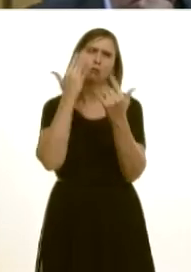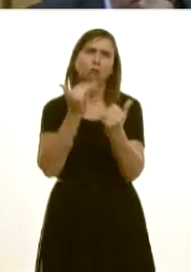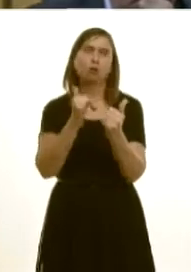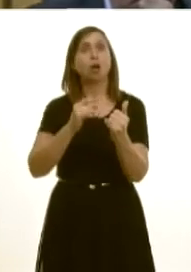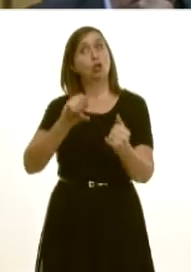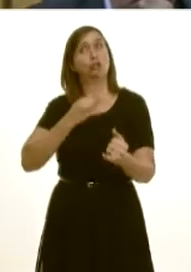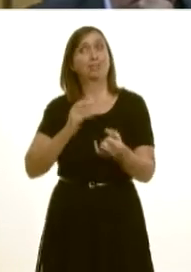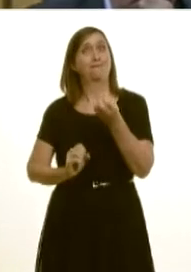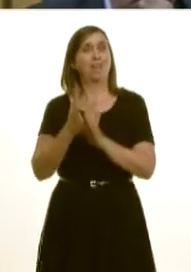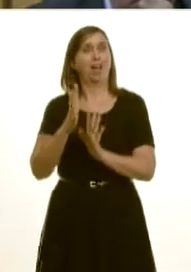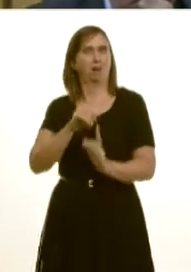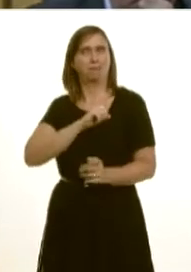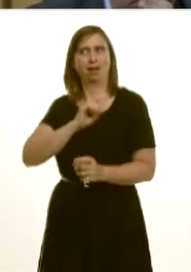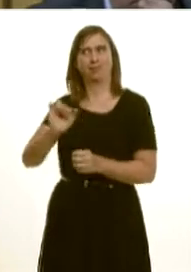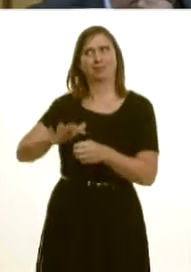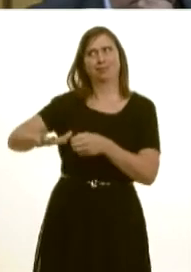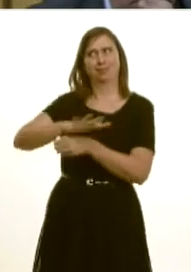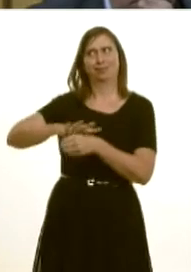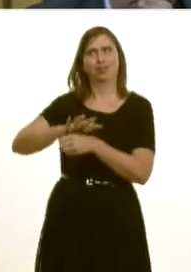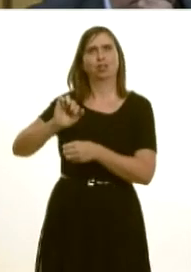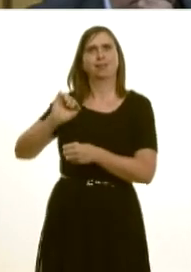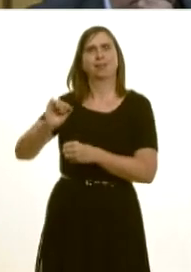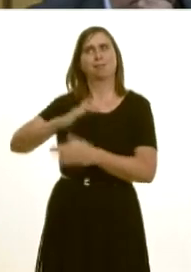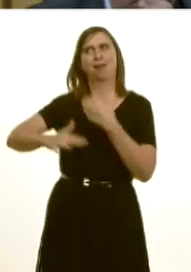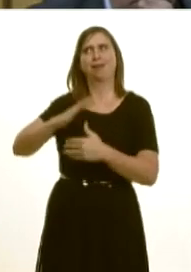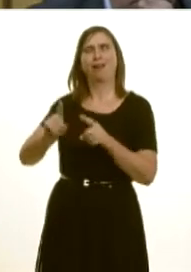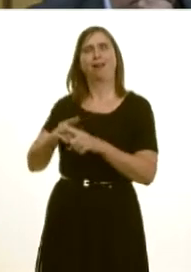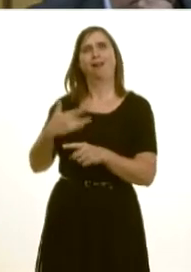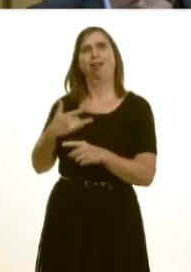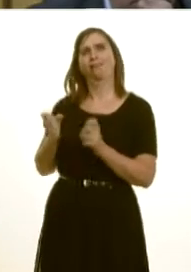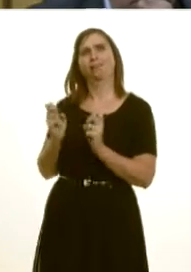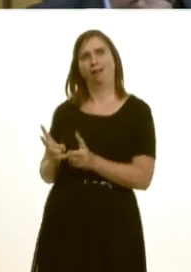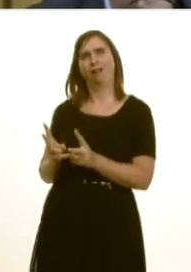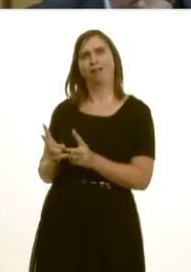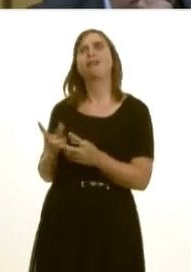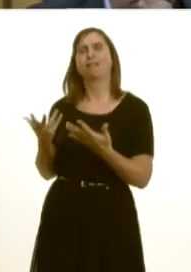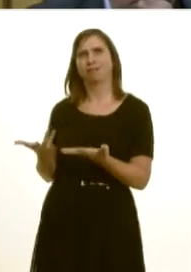circumstances, conditions, behaviours and lifestyle choices. I understand that the Welsh